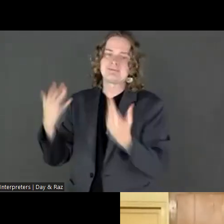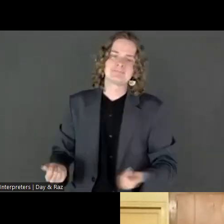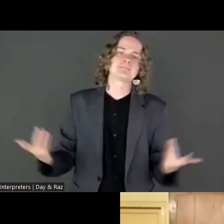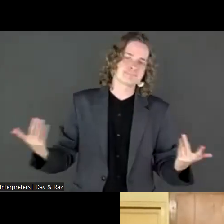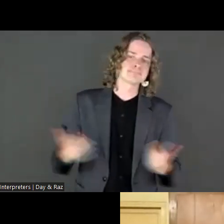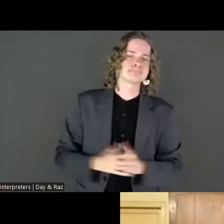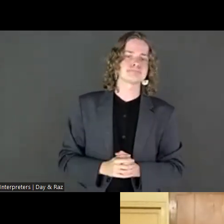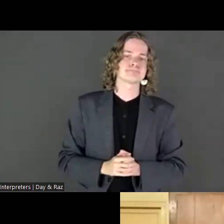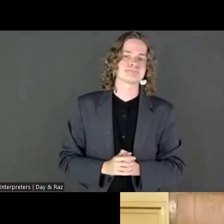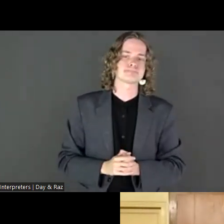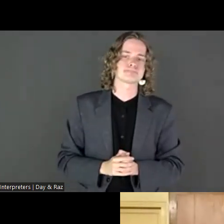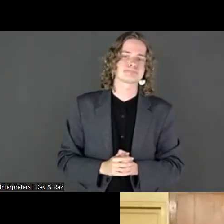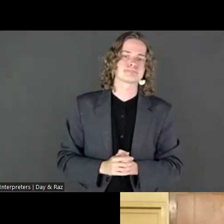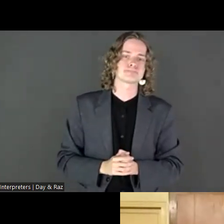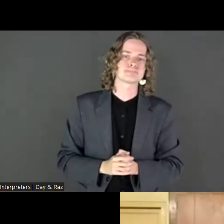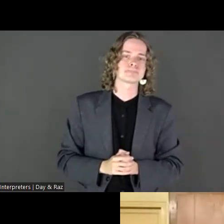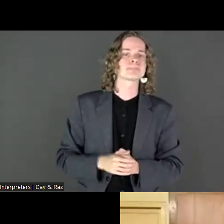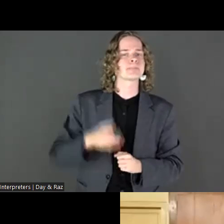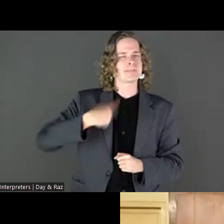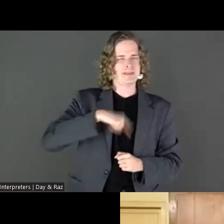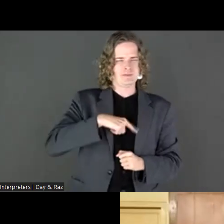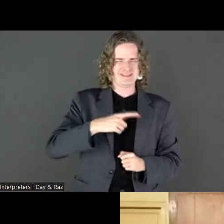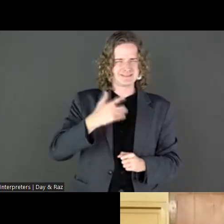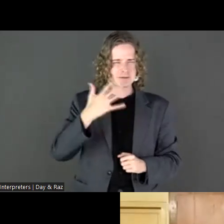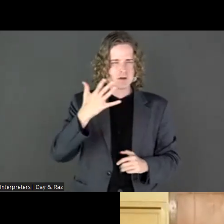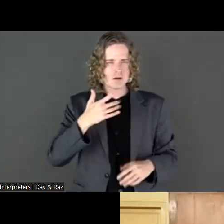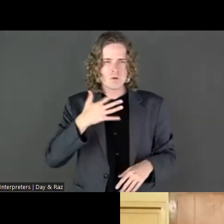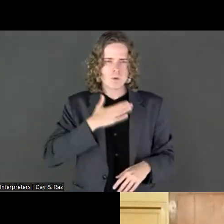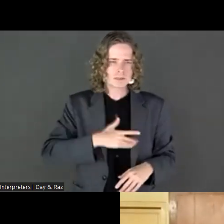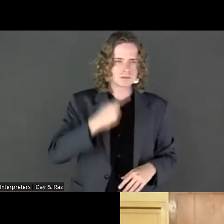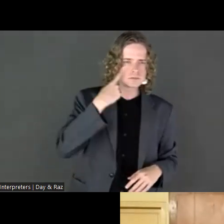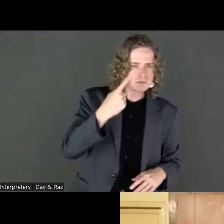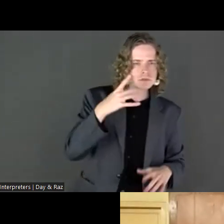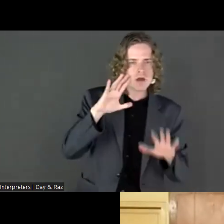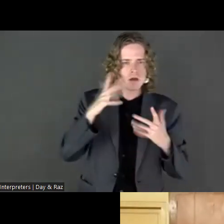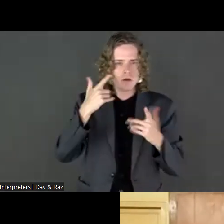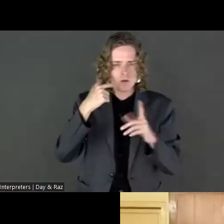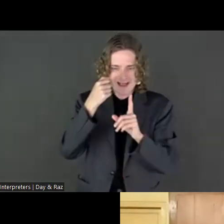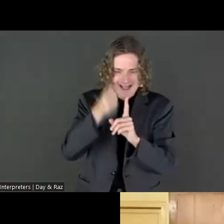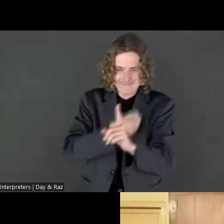build a case for why it's really important to make those investments to take it forward. But